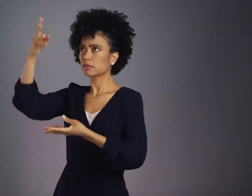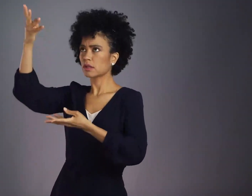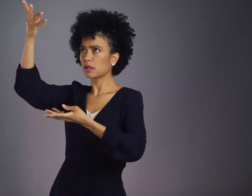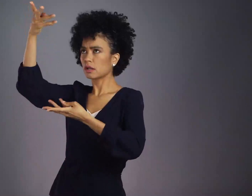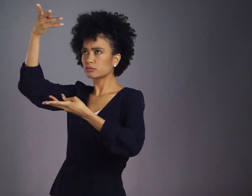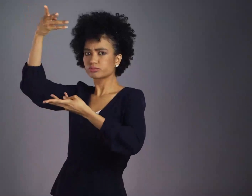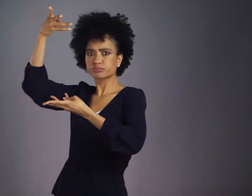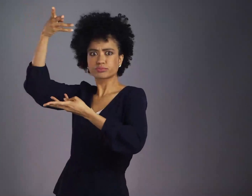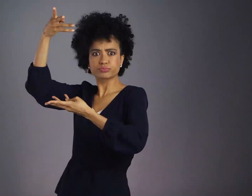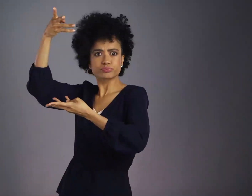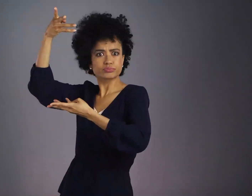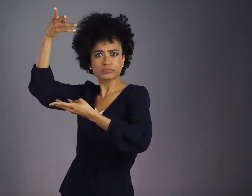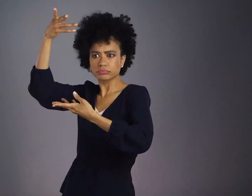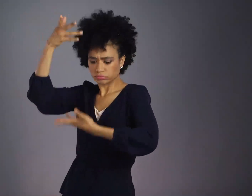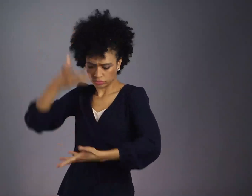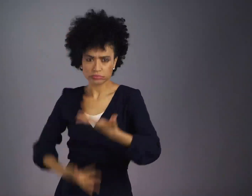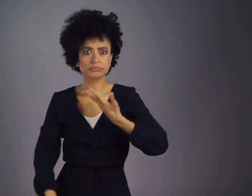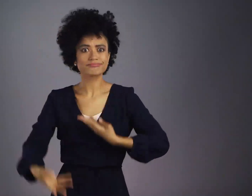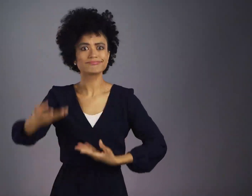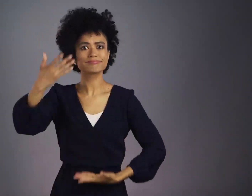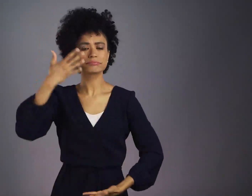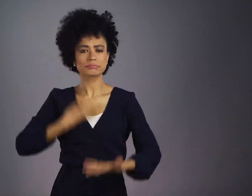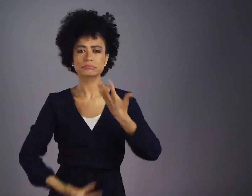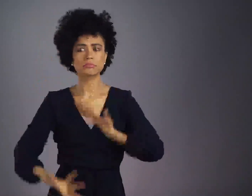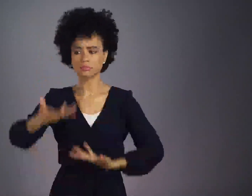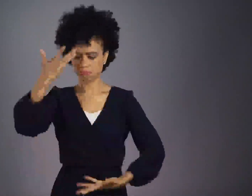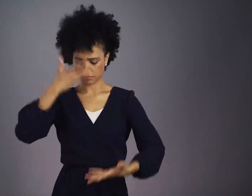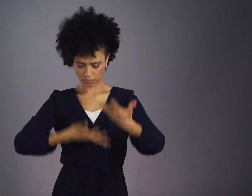To some extent we have become God-conscious.